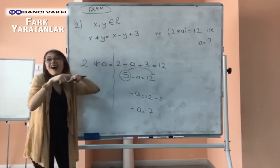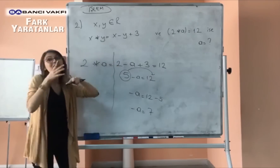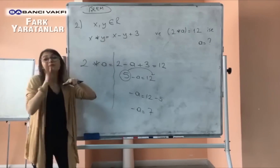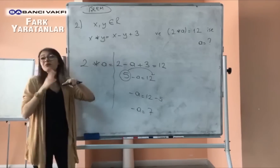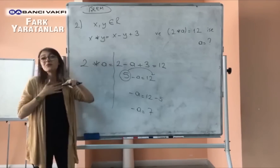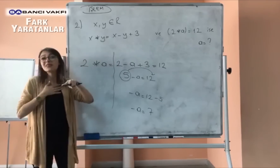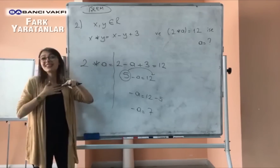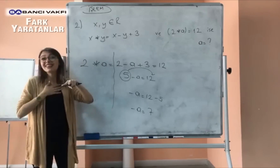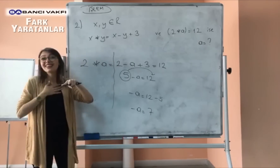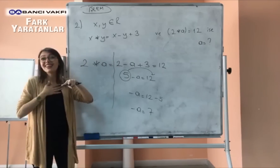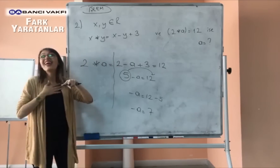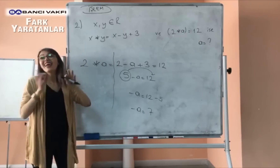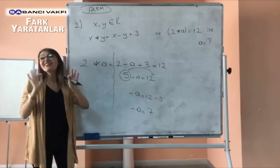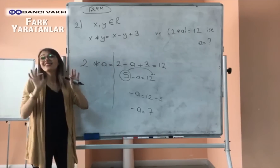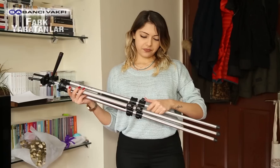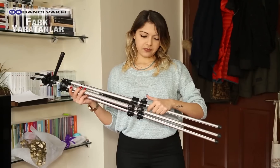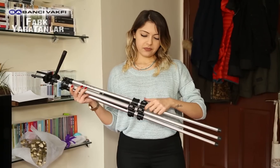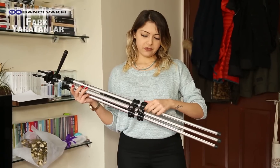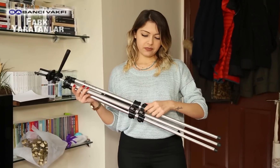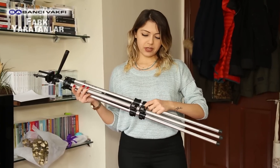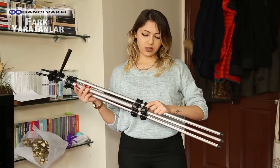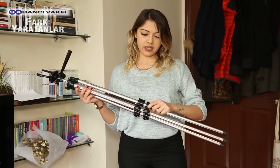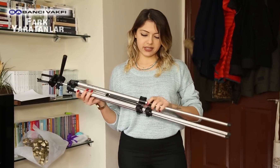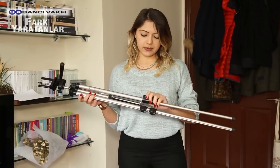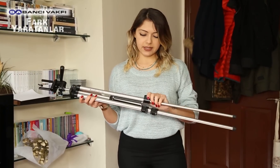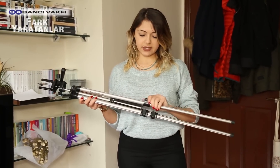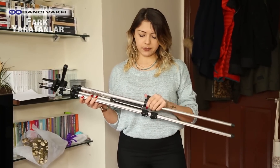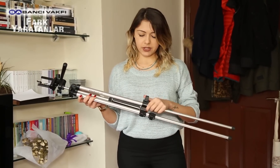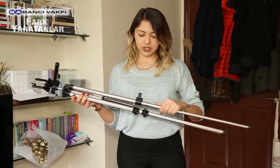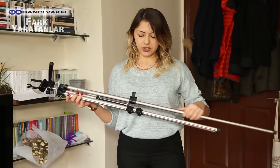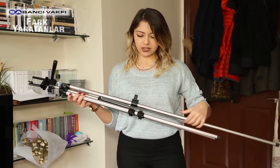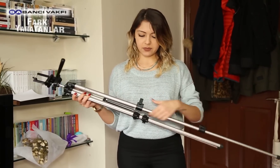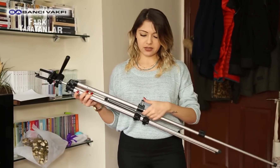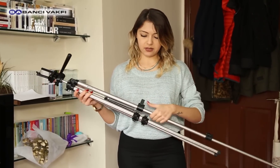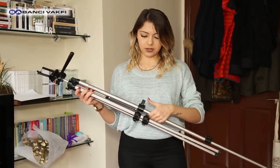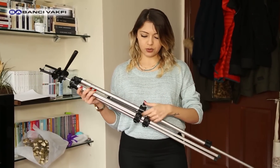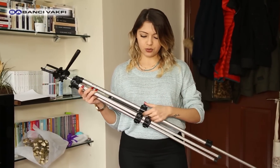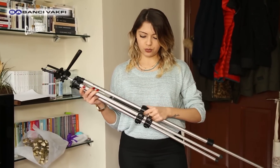I was trying to learn further, then I realized the significant inequality.